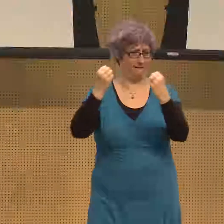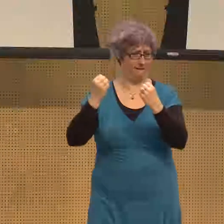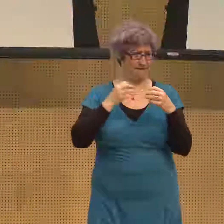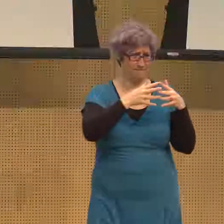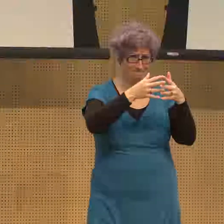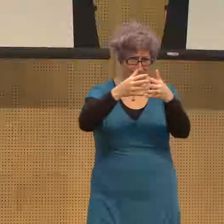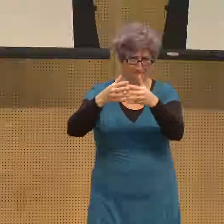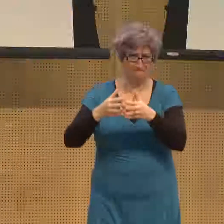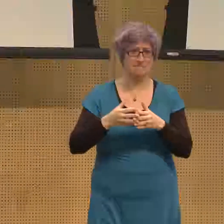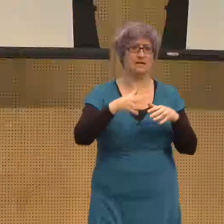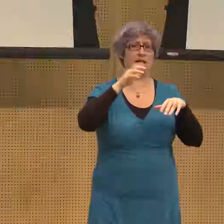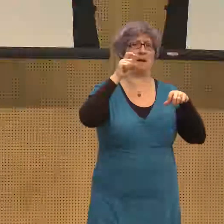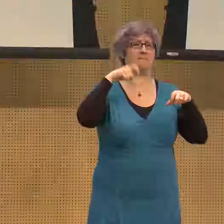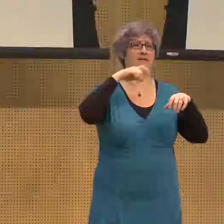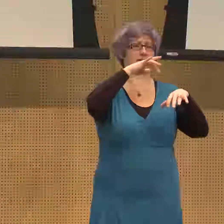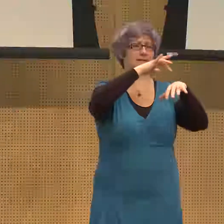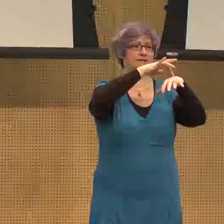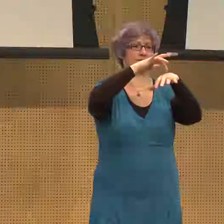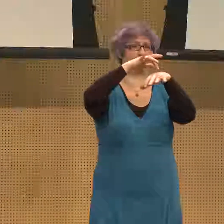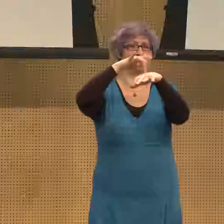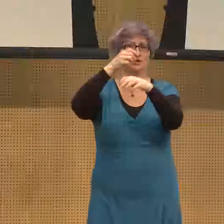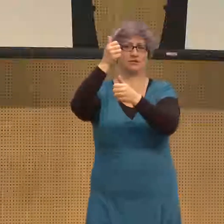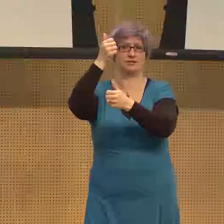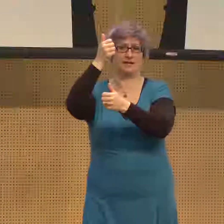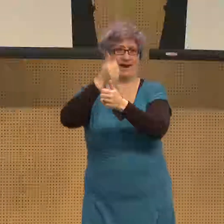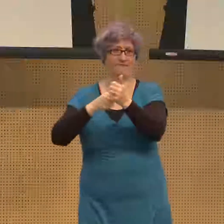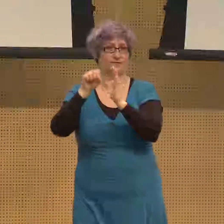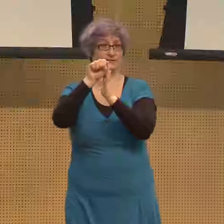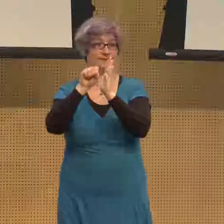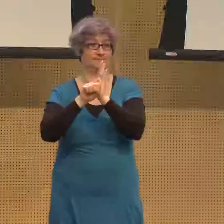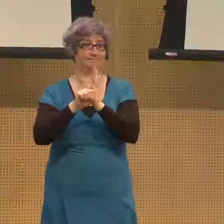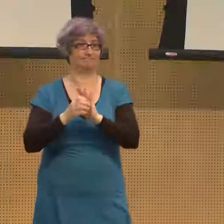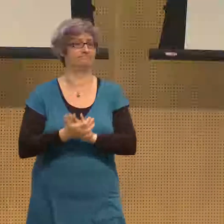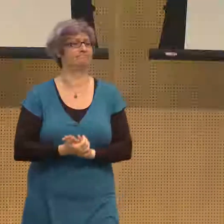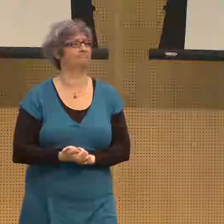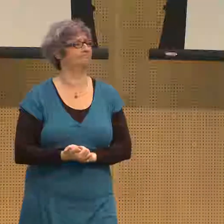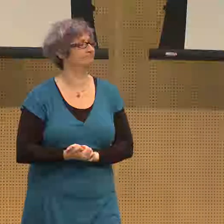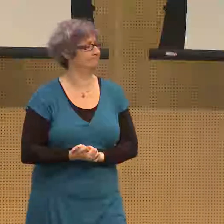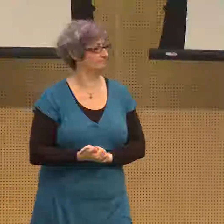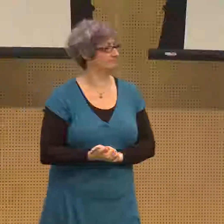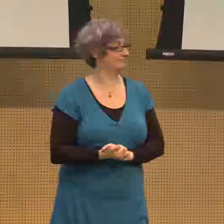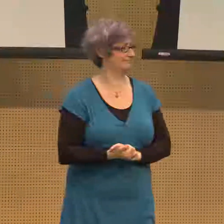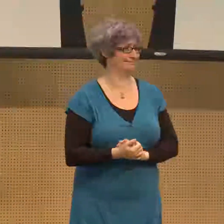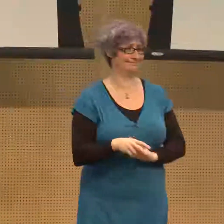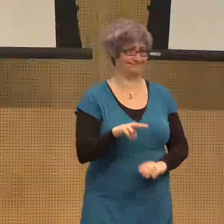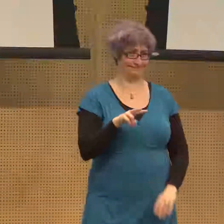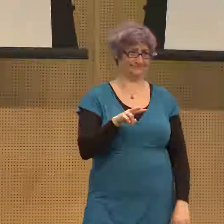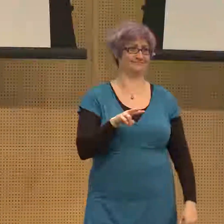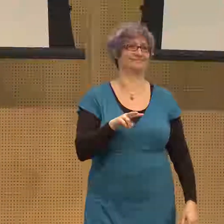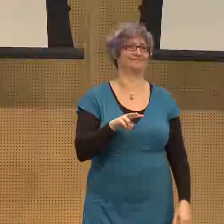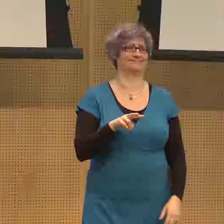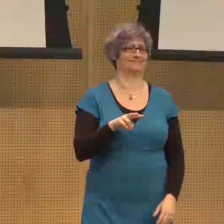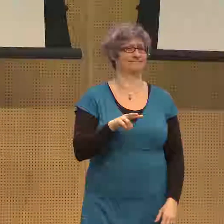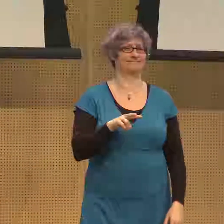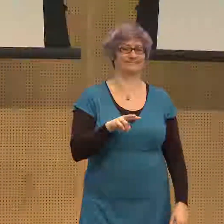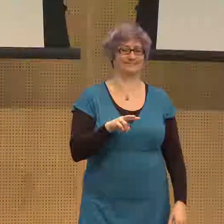He decided that we would drive across America and touch every State.